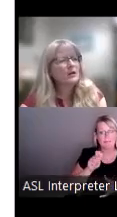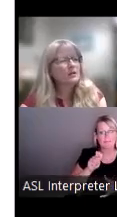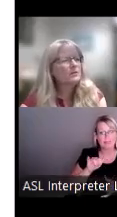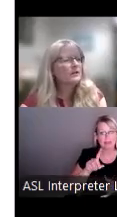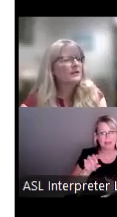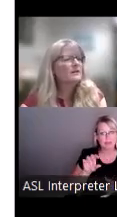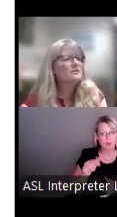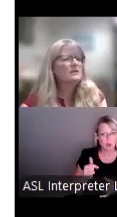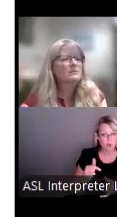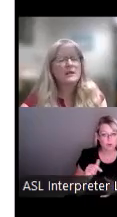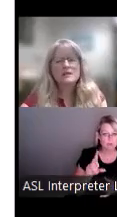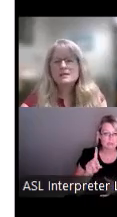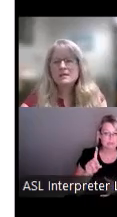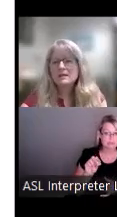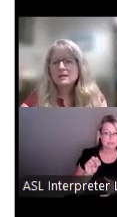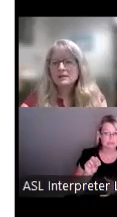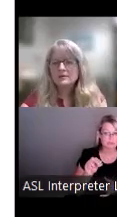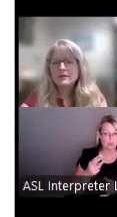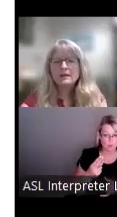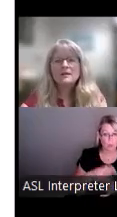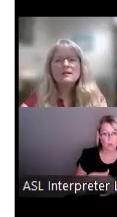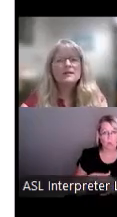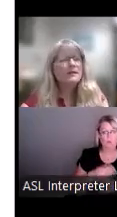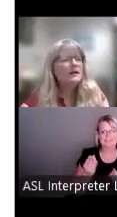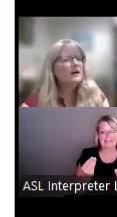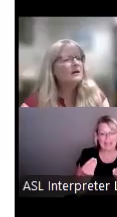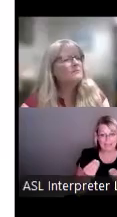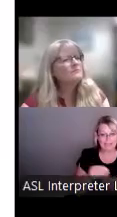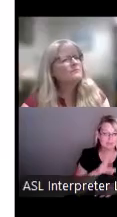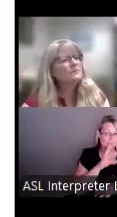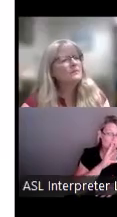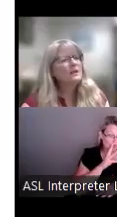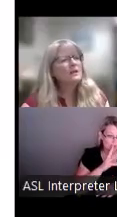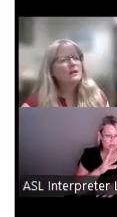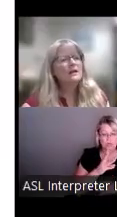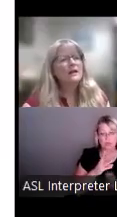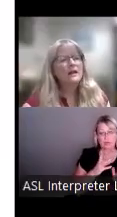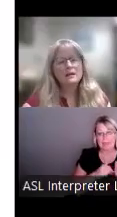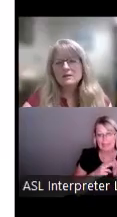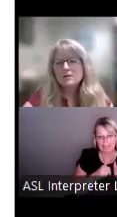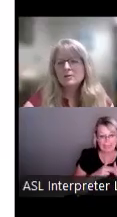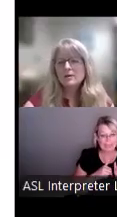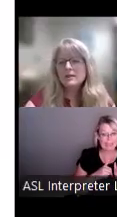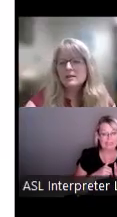water play, doing painting, coloring. Again, you know, every